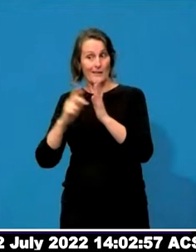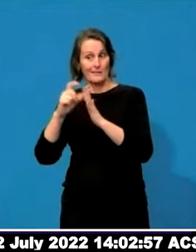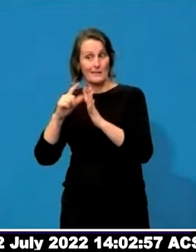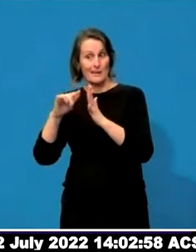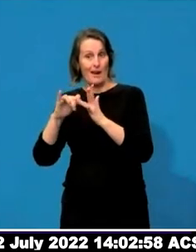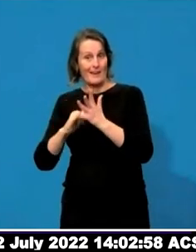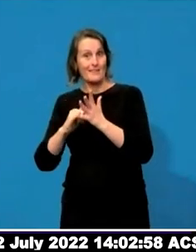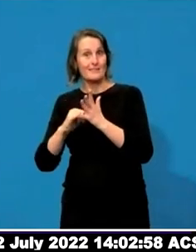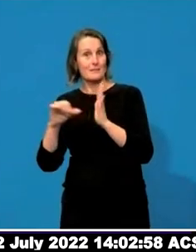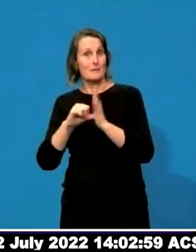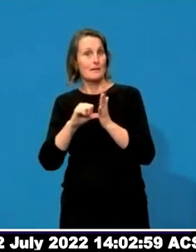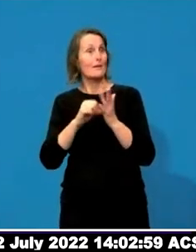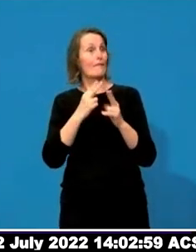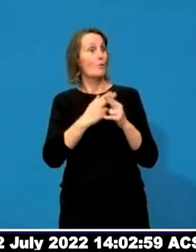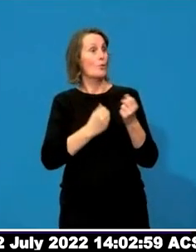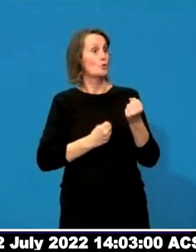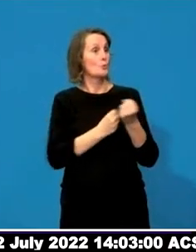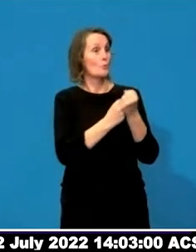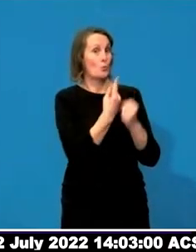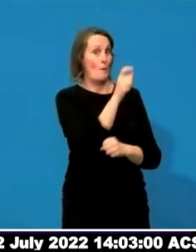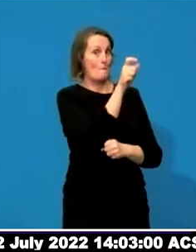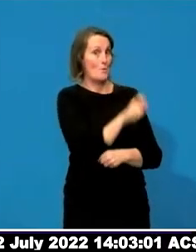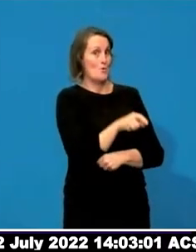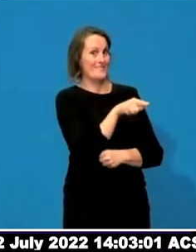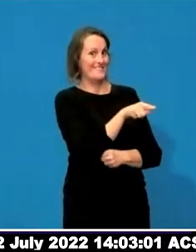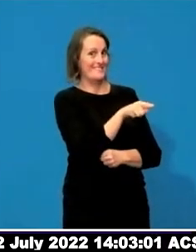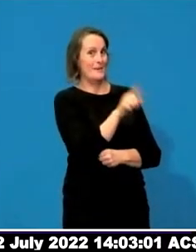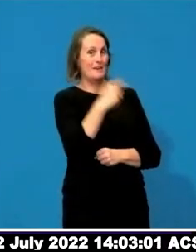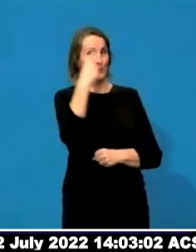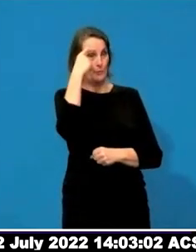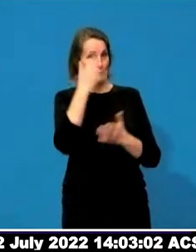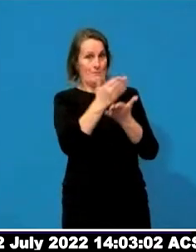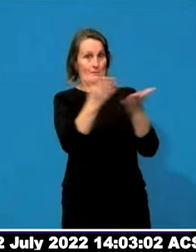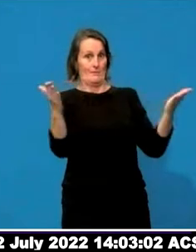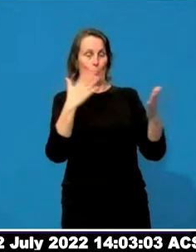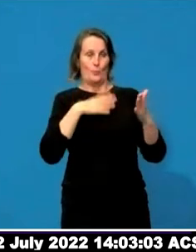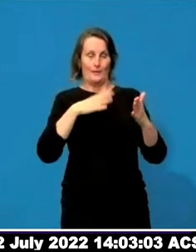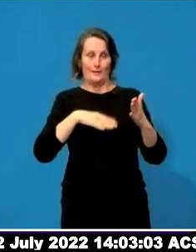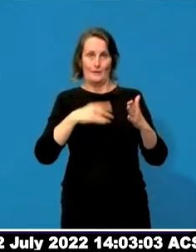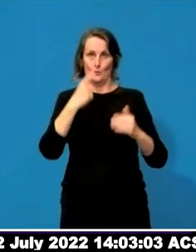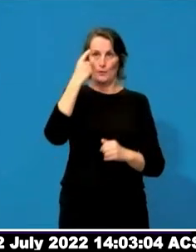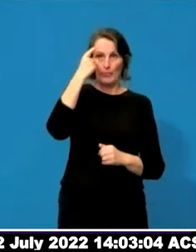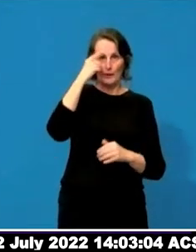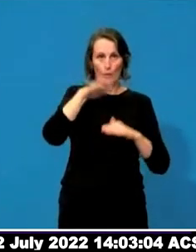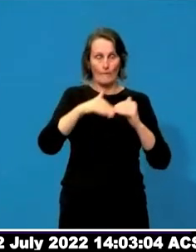association with the land and so on. So I'm just wondering whether the logical outcome of your ideas